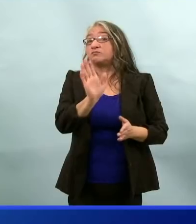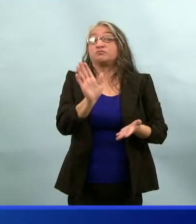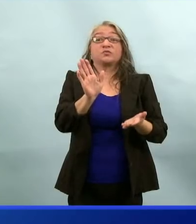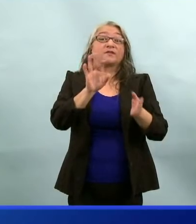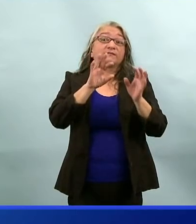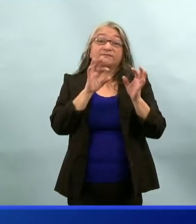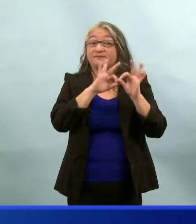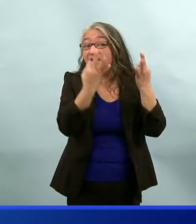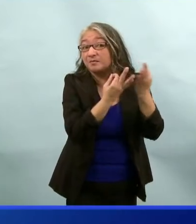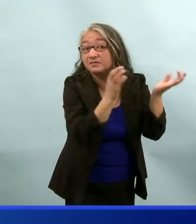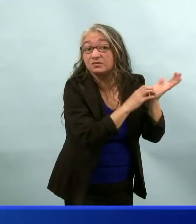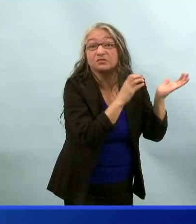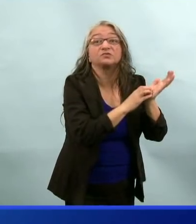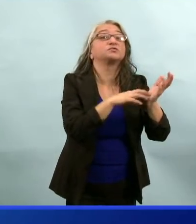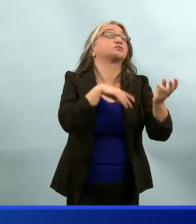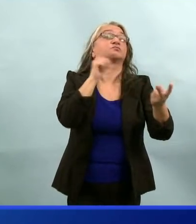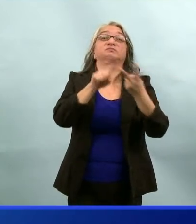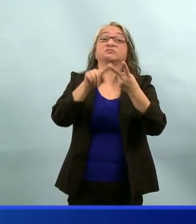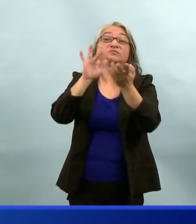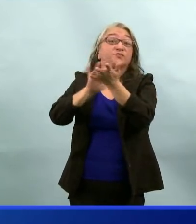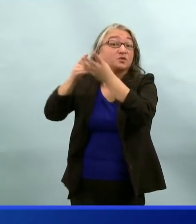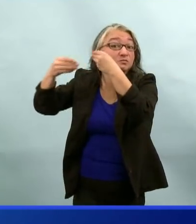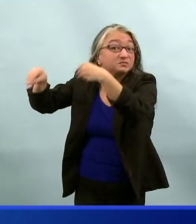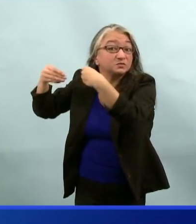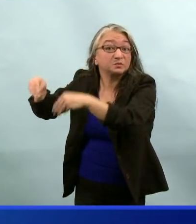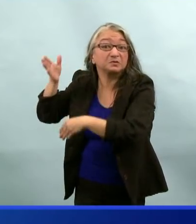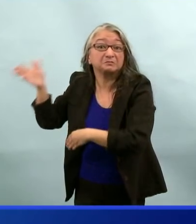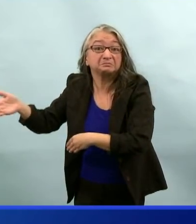individuals at the provincial vaccine clinics your physician